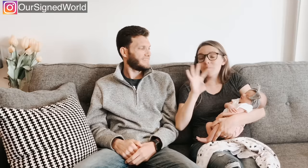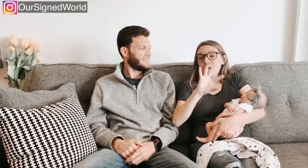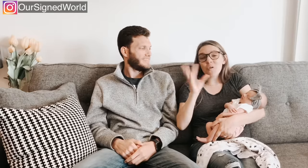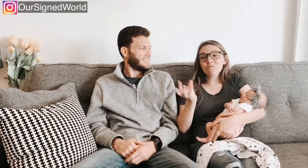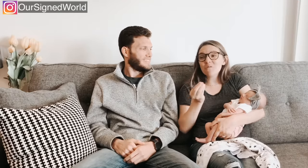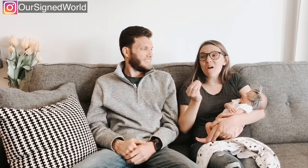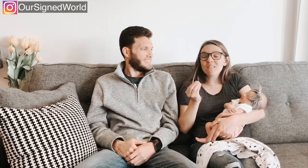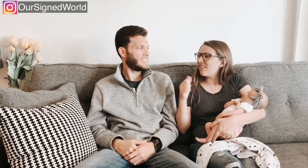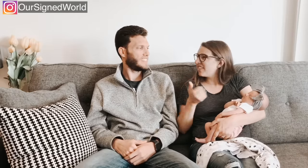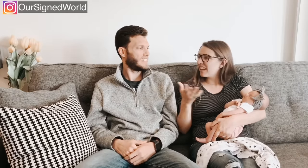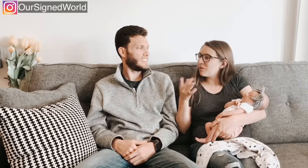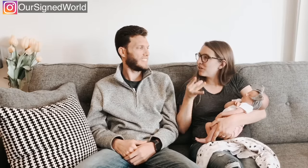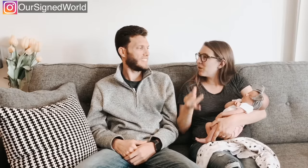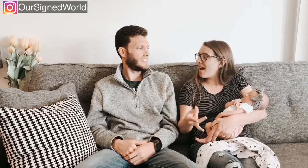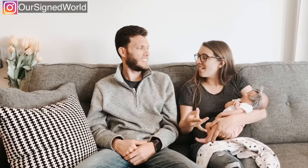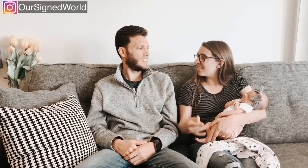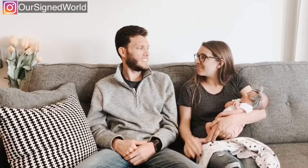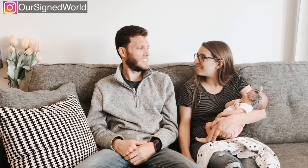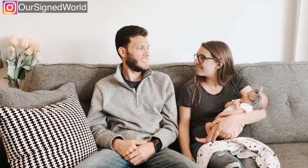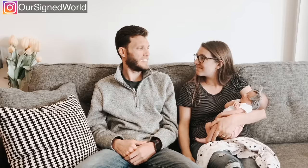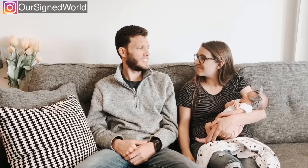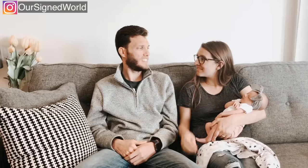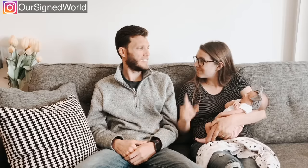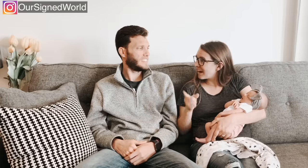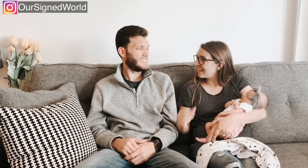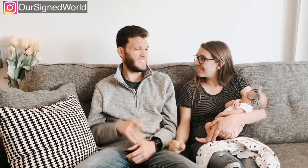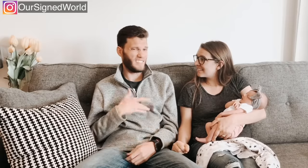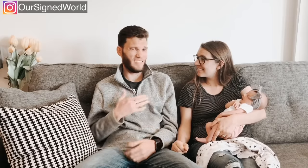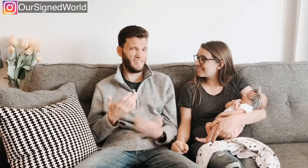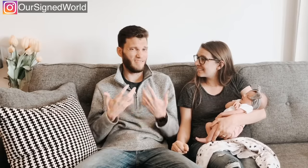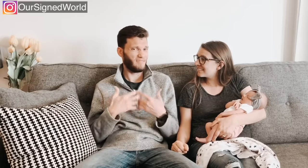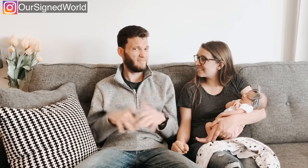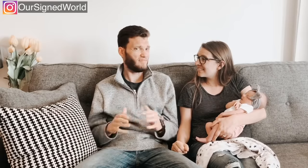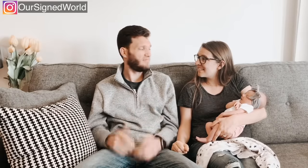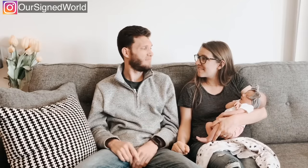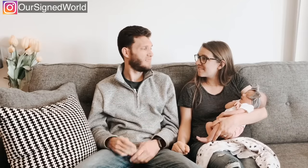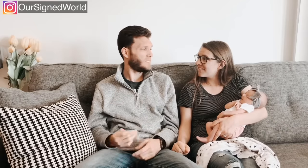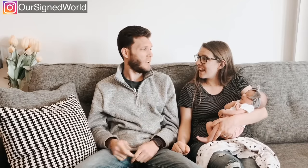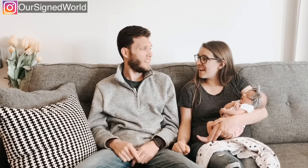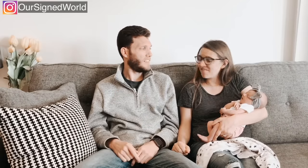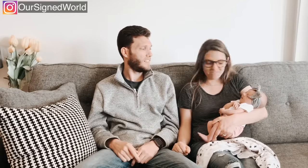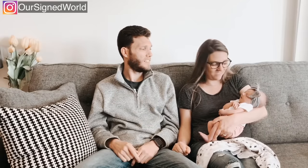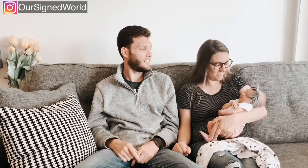Overall everything went really well. Right? Z: It all worked out.